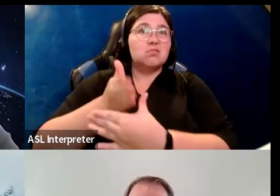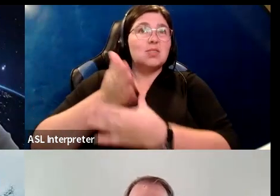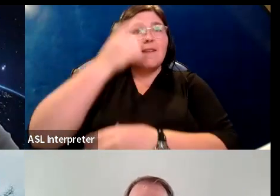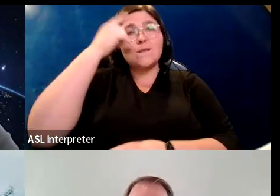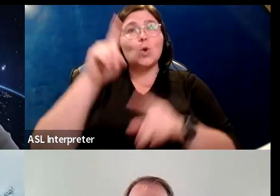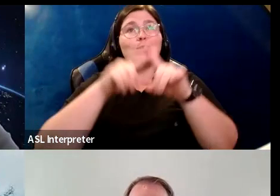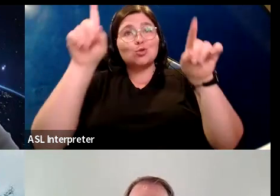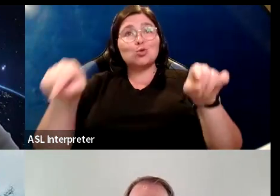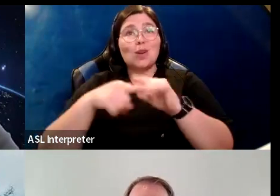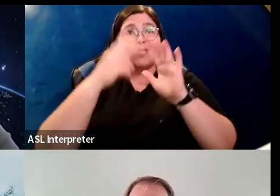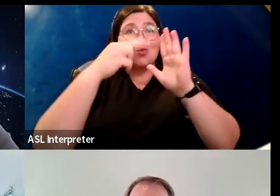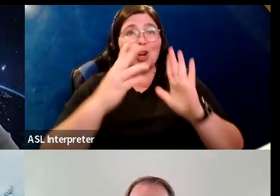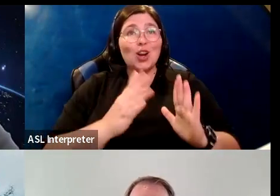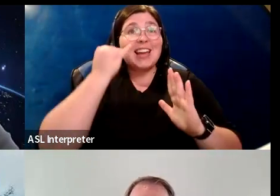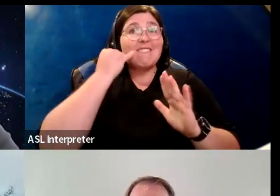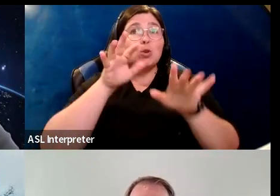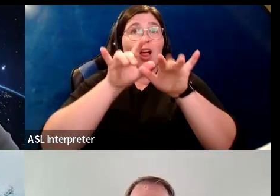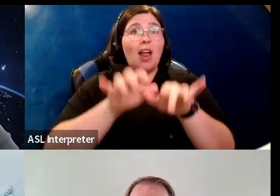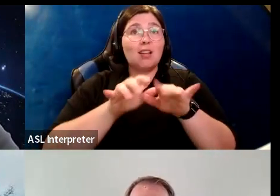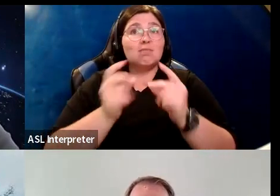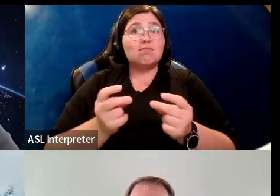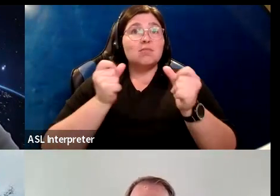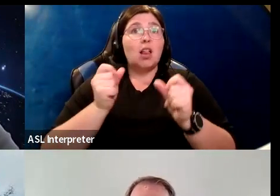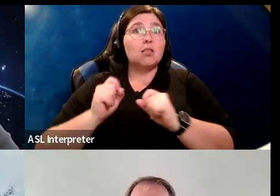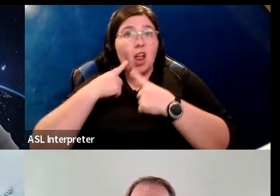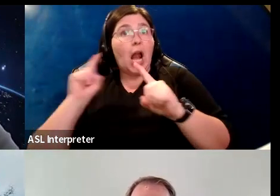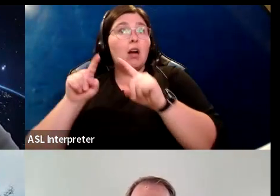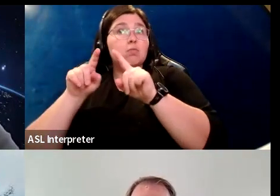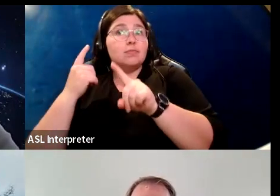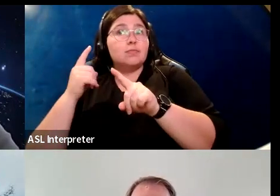Every time you type something, it immediately announces to the screen reader, and you